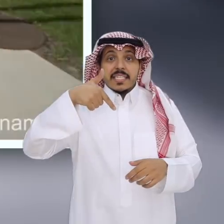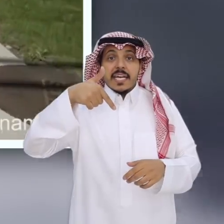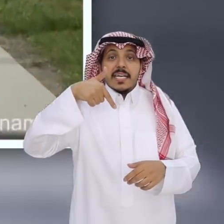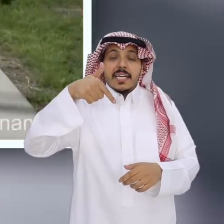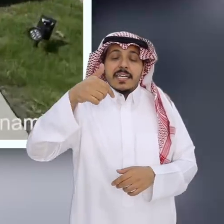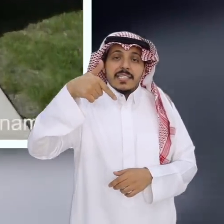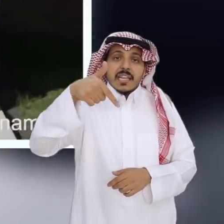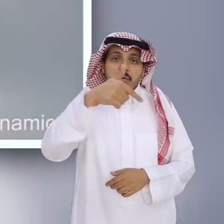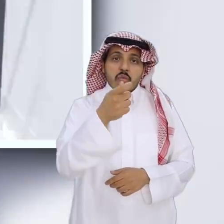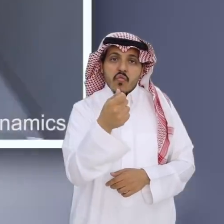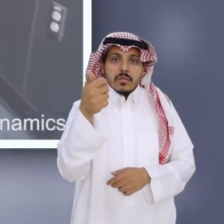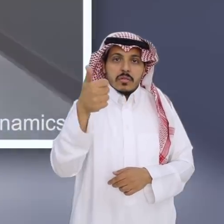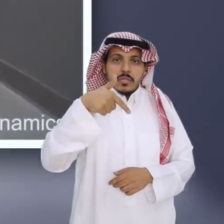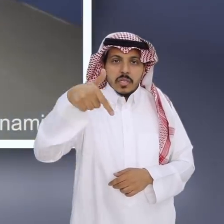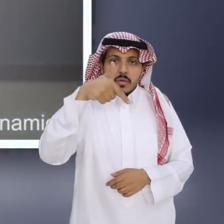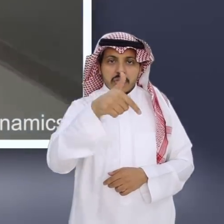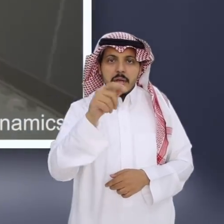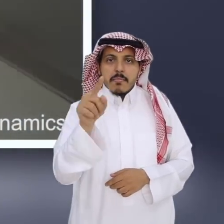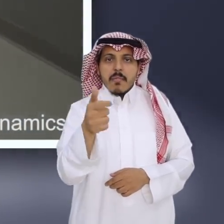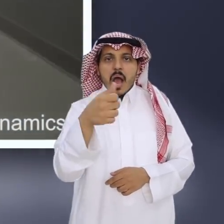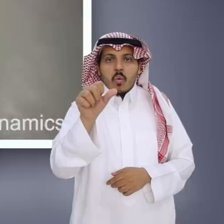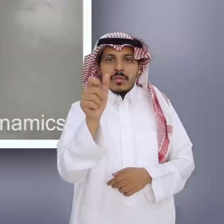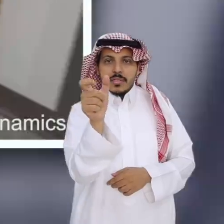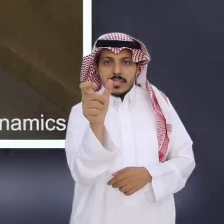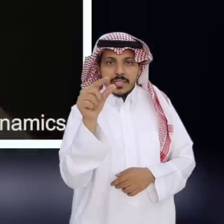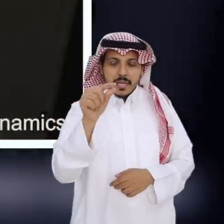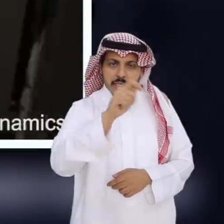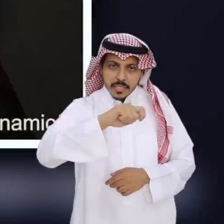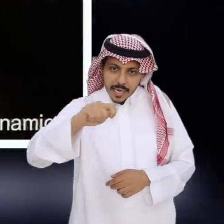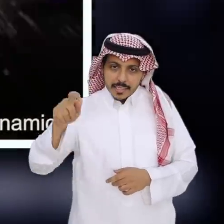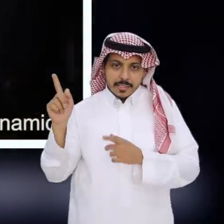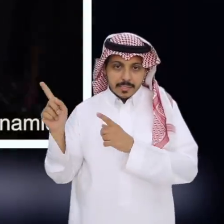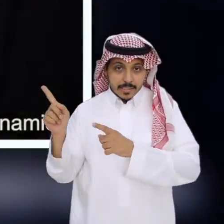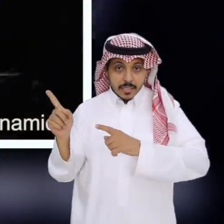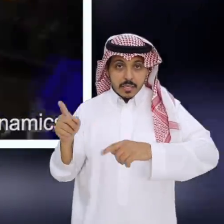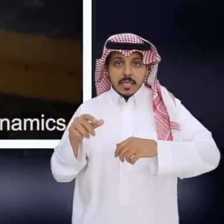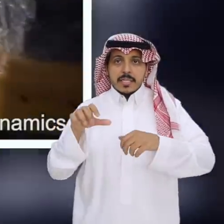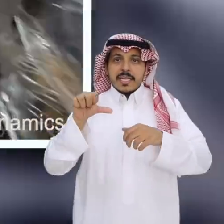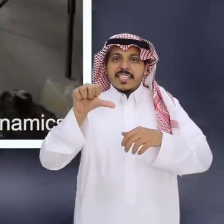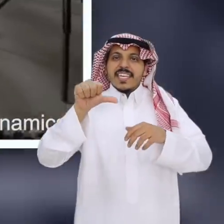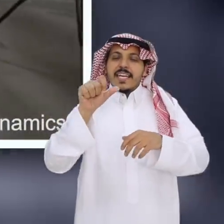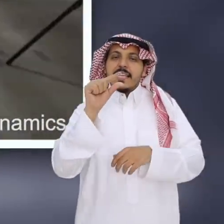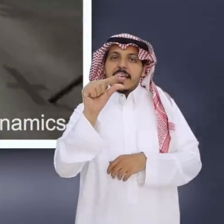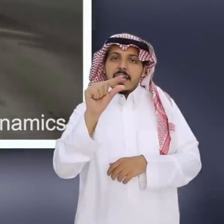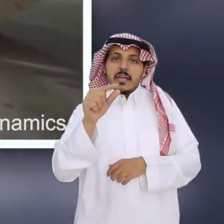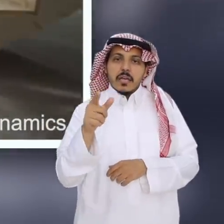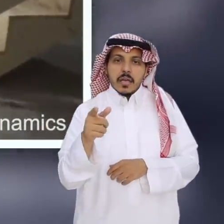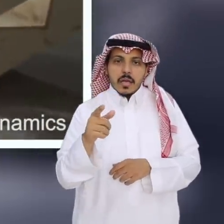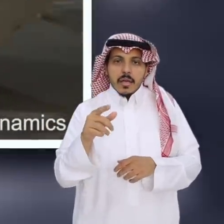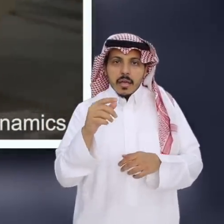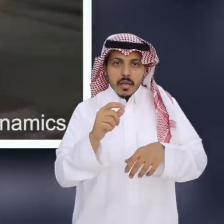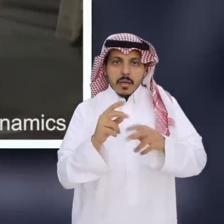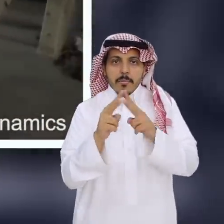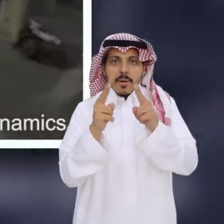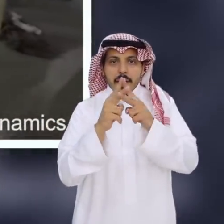It will help you in some situations. Its battery will last for 90 minutes and it will charge itself again.